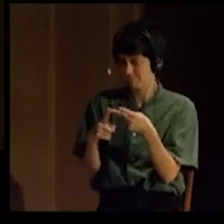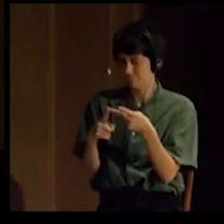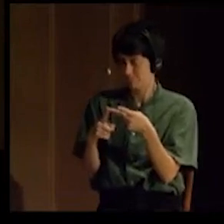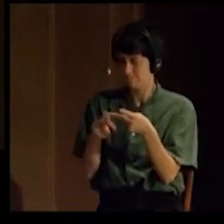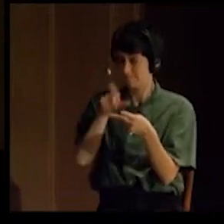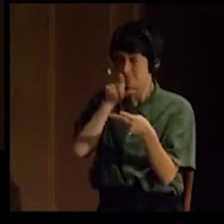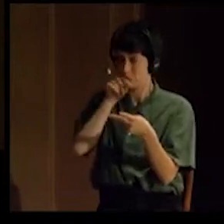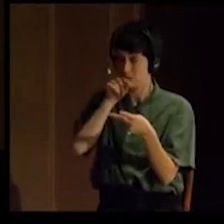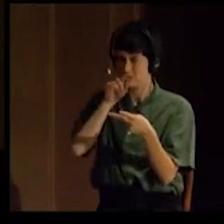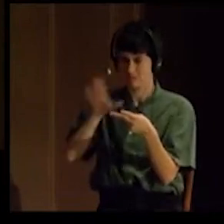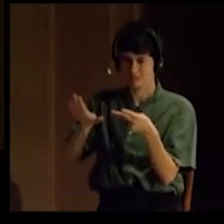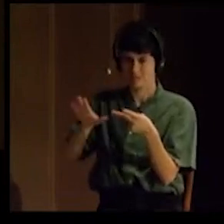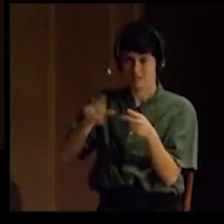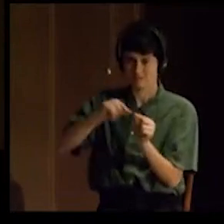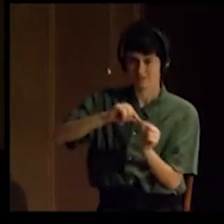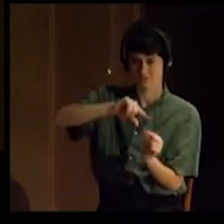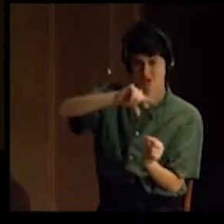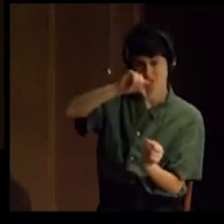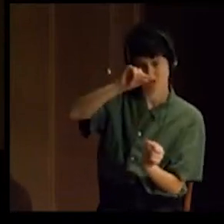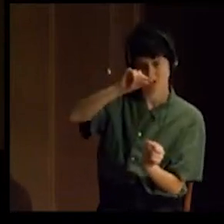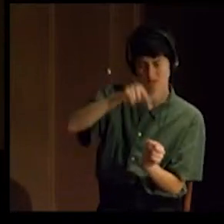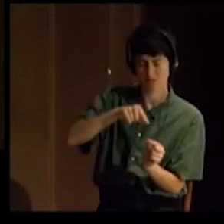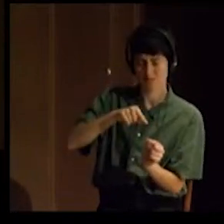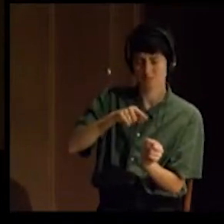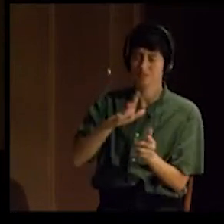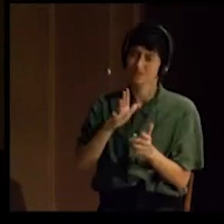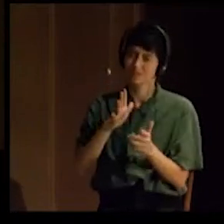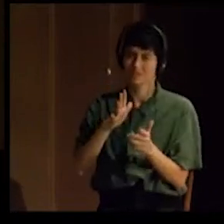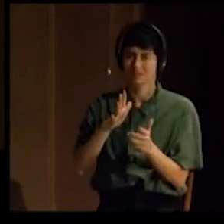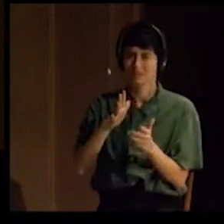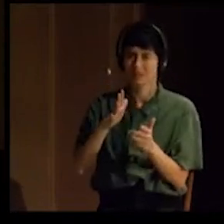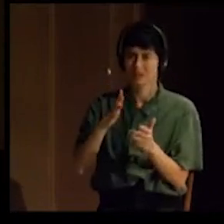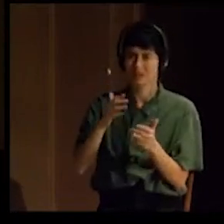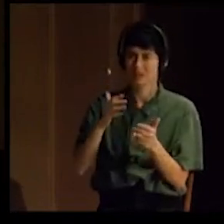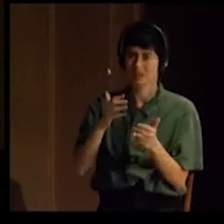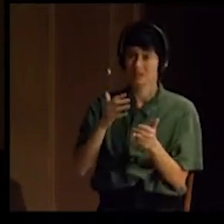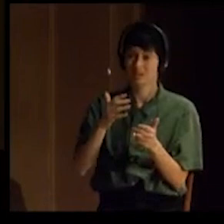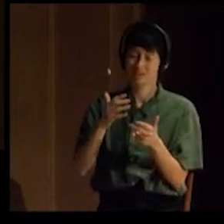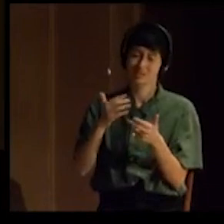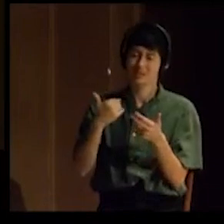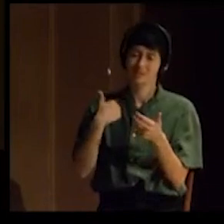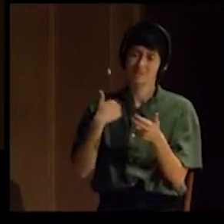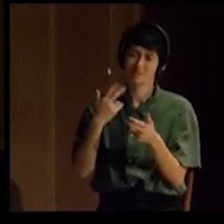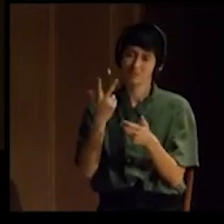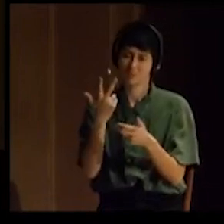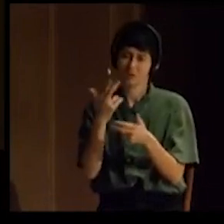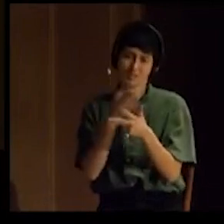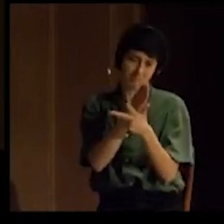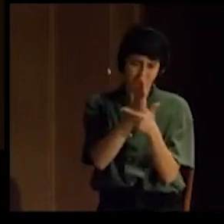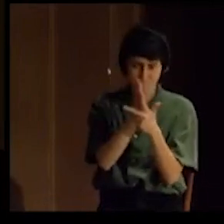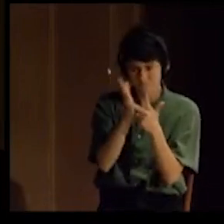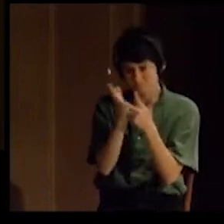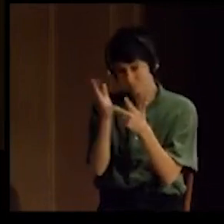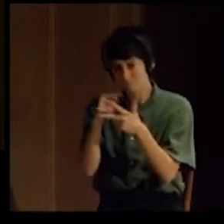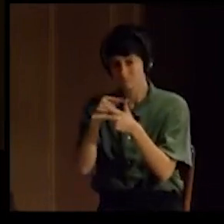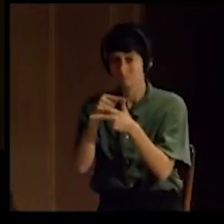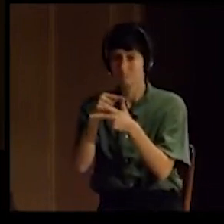there's three different ways in which birds have feathers. They have melanin that produces. Just like you and me, they have black/browns made from melanin.